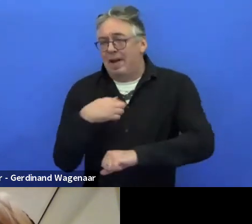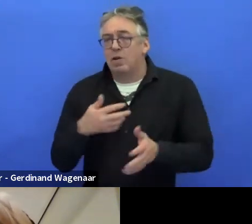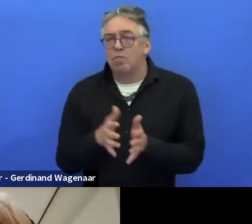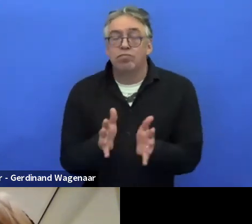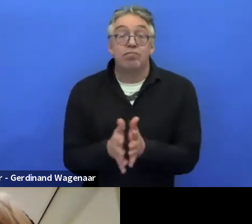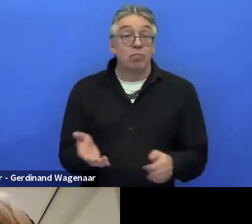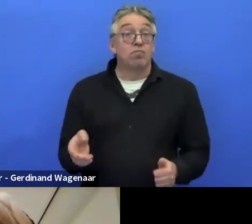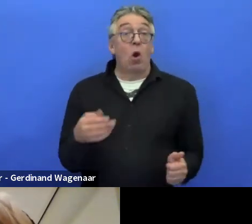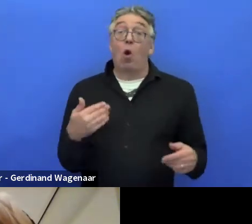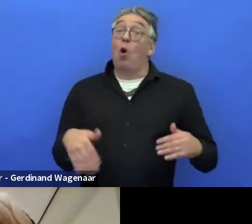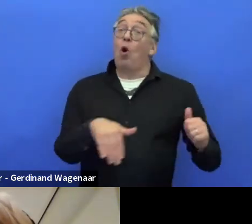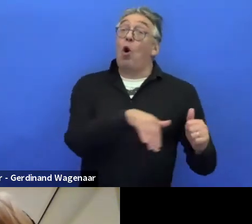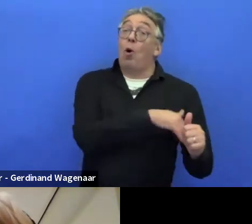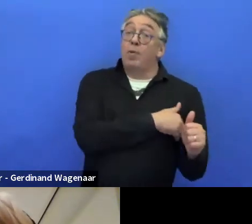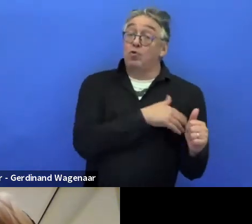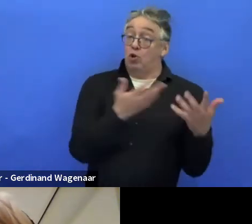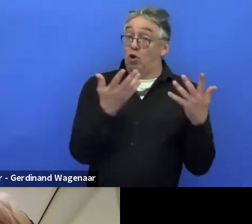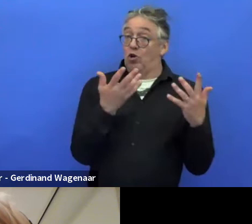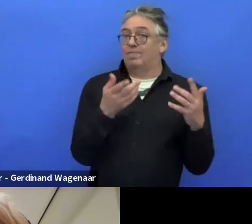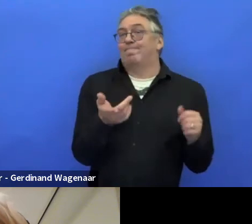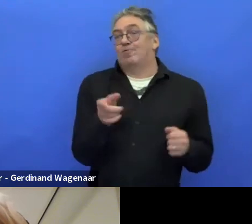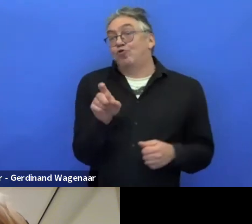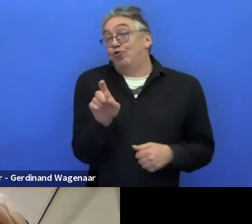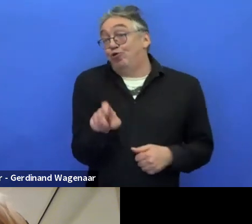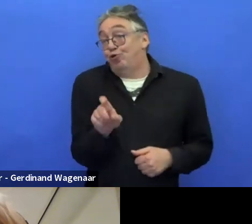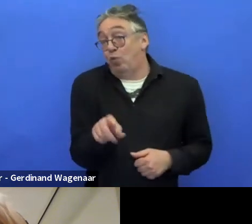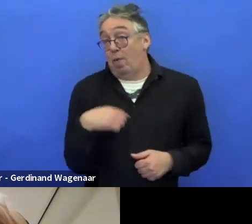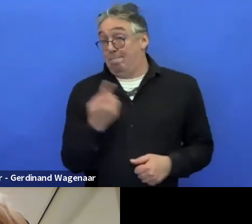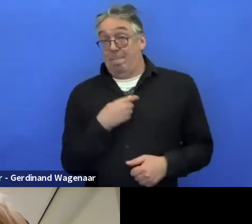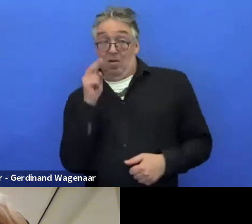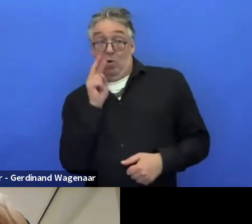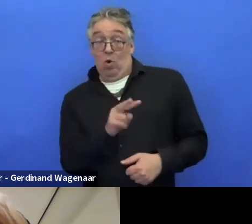in Hungary at an earlier stage to prevent investment into institutions.